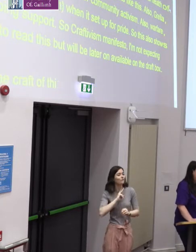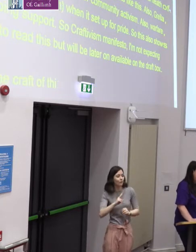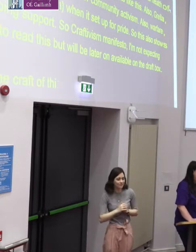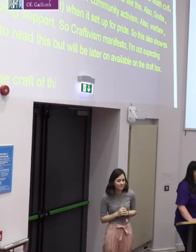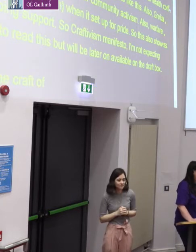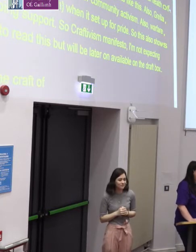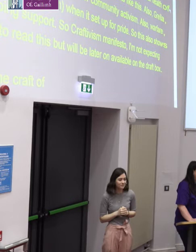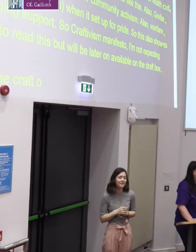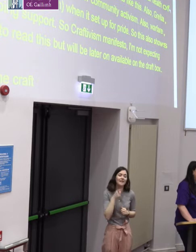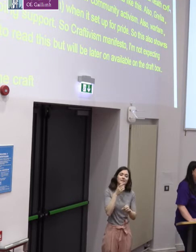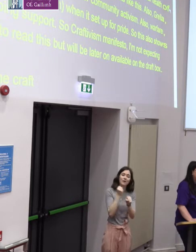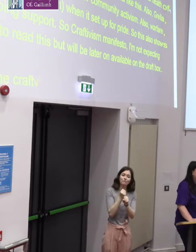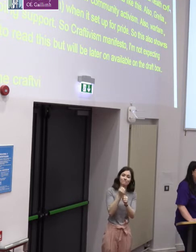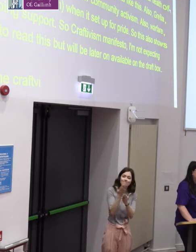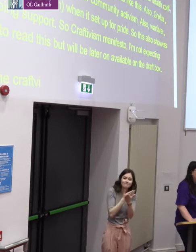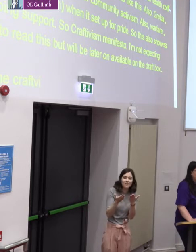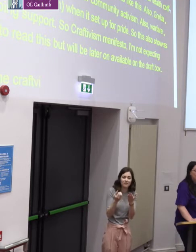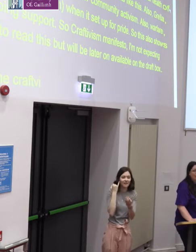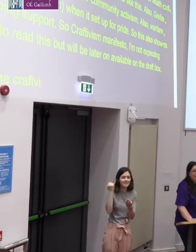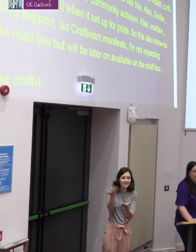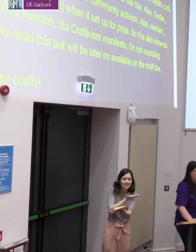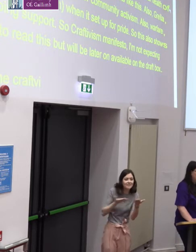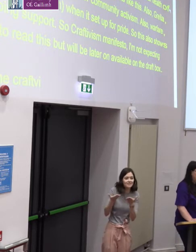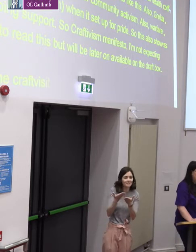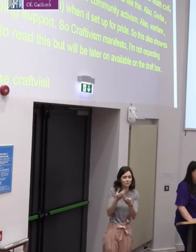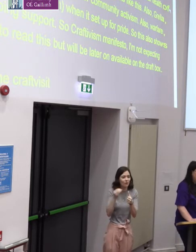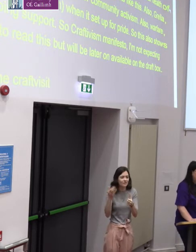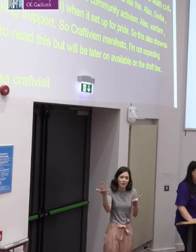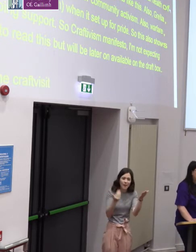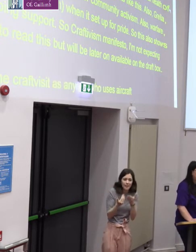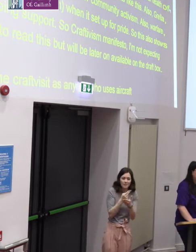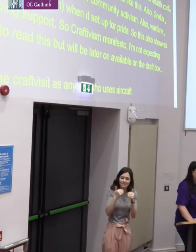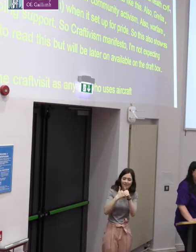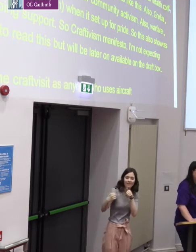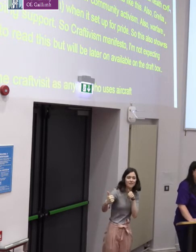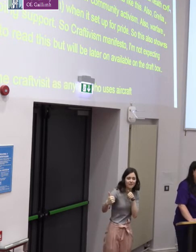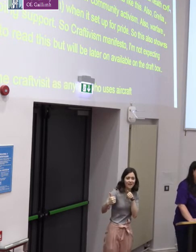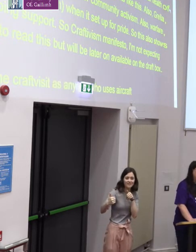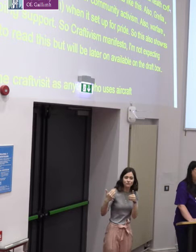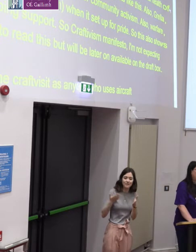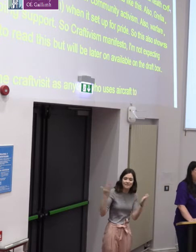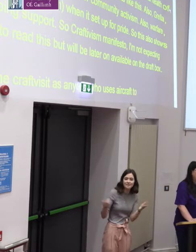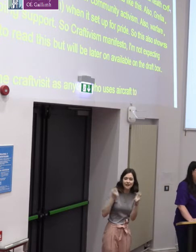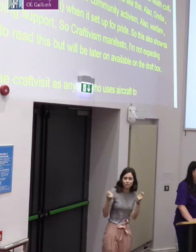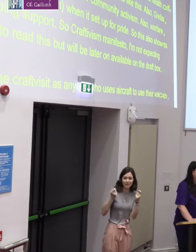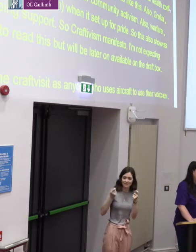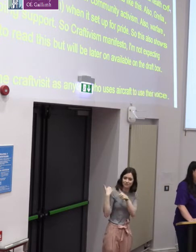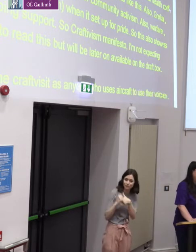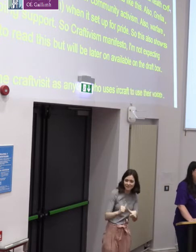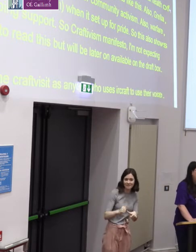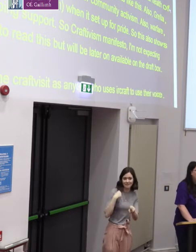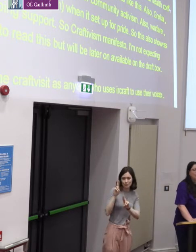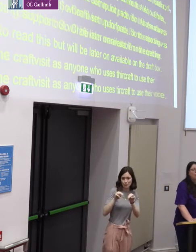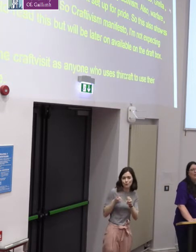It is about using craft and a new ways.